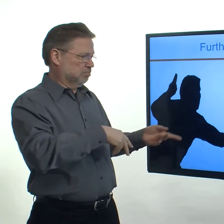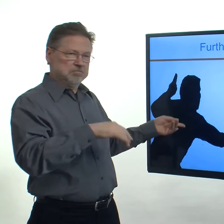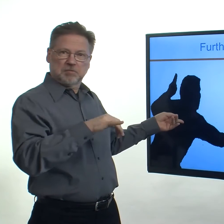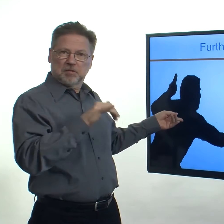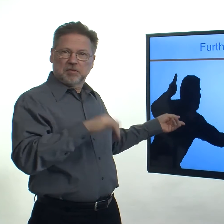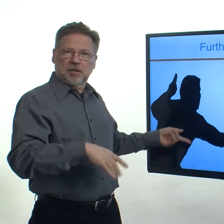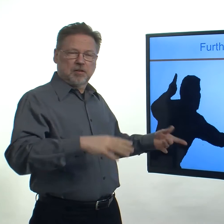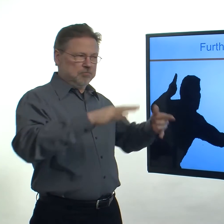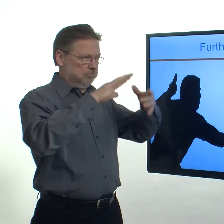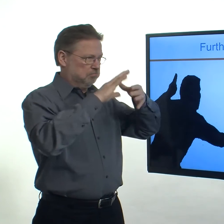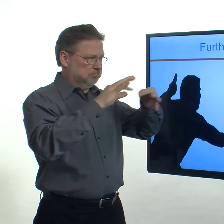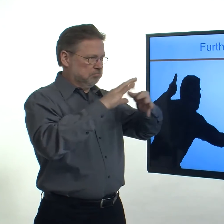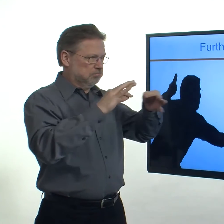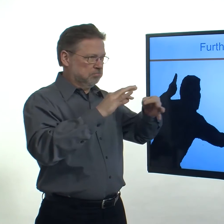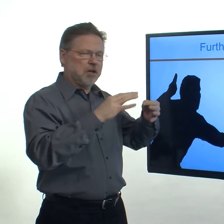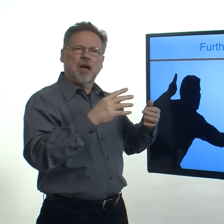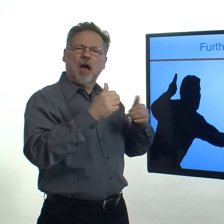Suppose I were one of these two people.